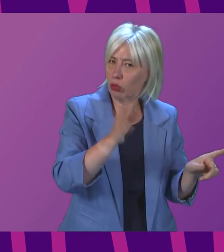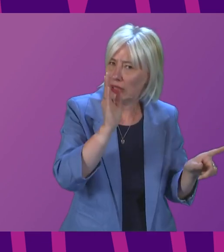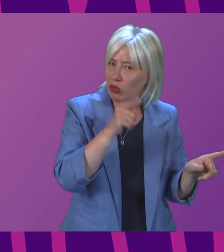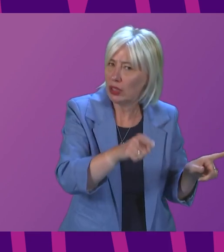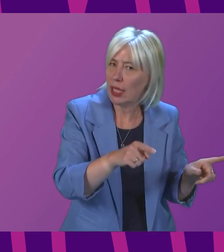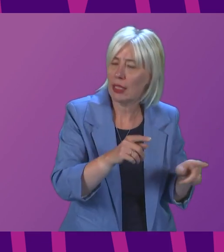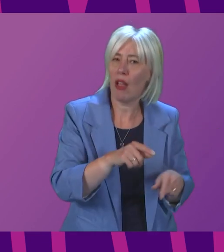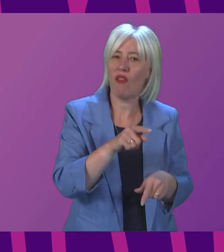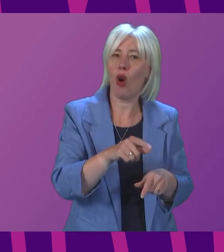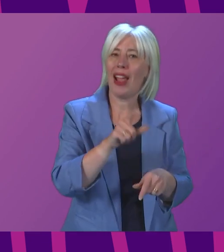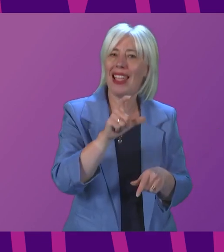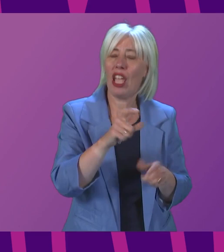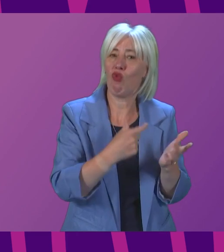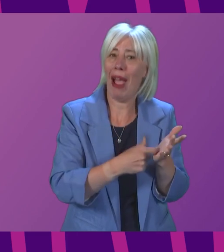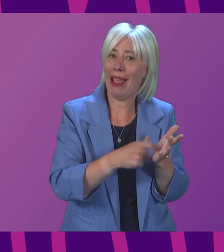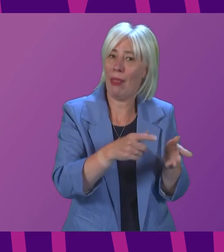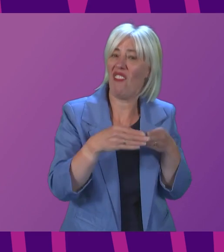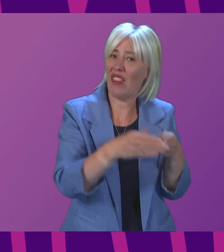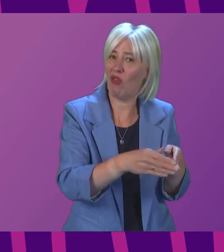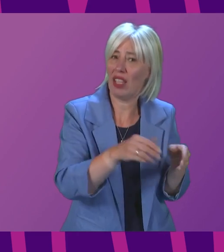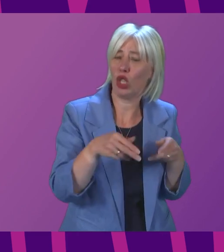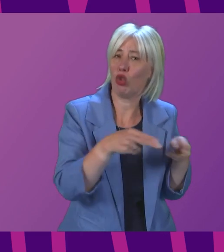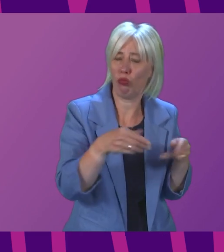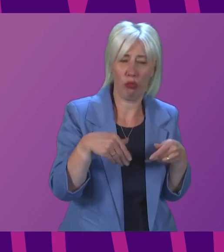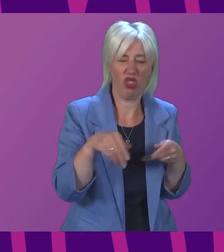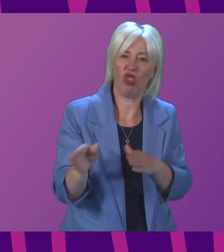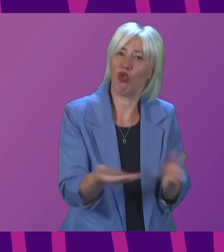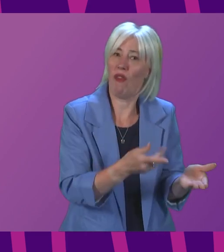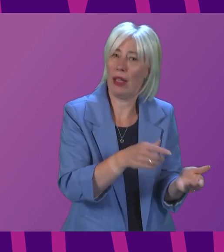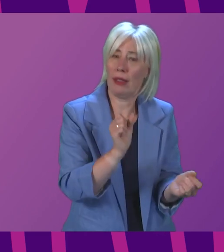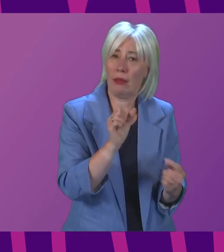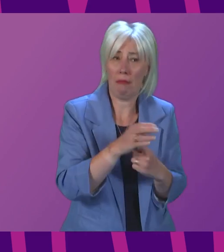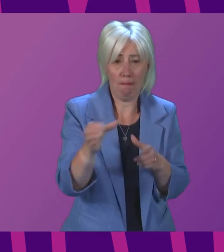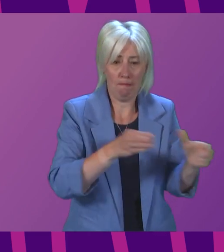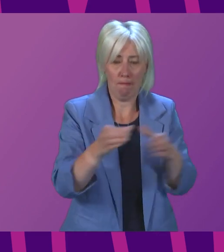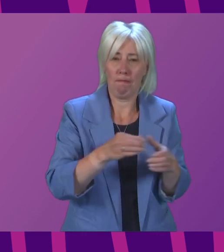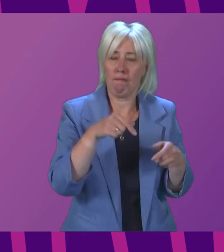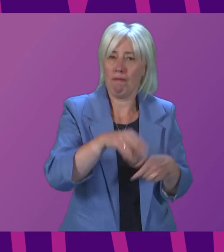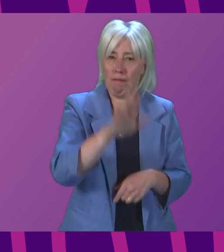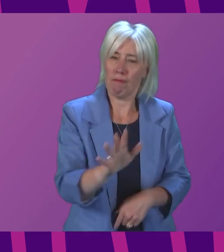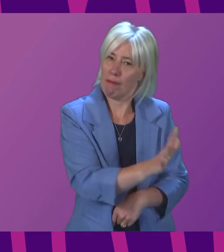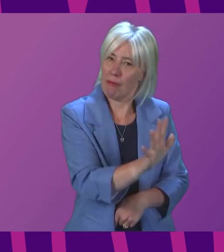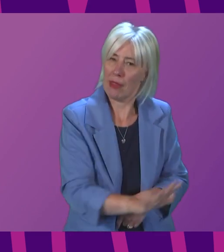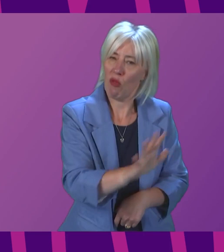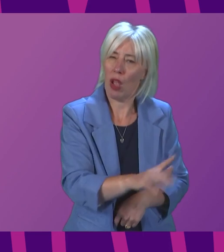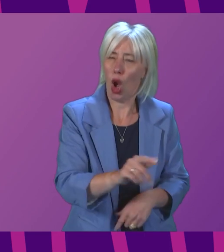regard to Cairnryan, as it is a lifeline ferry service and a major employer in the south-west. Is the First Minister aware of the situation?